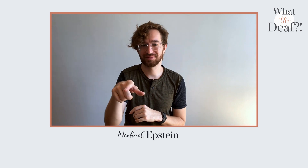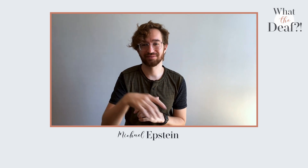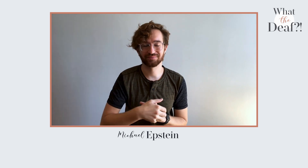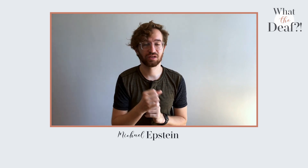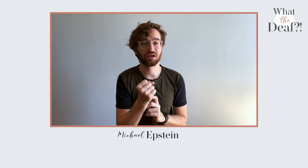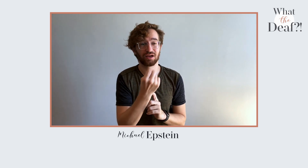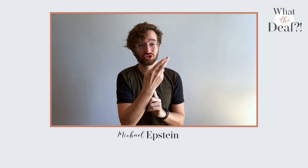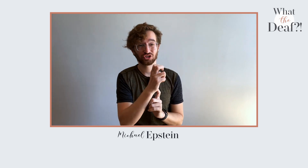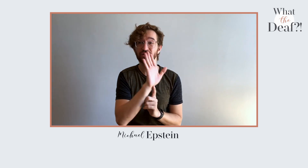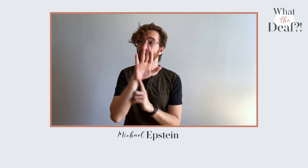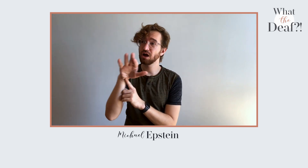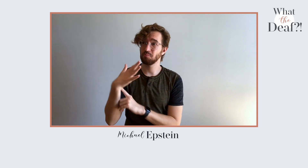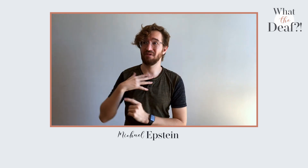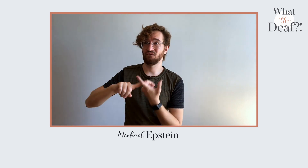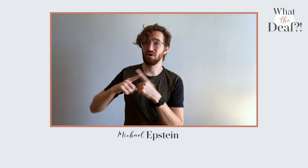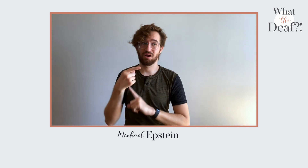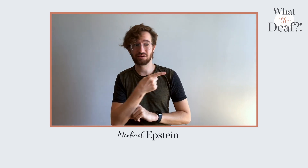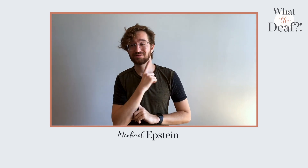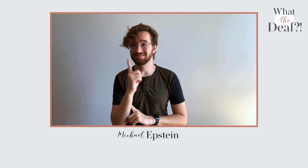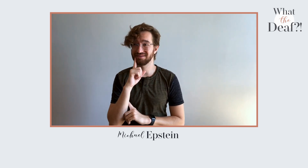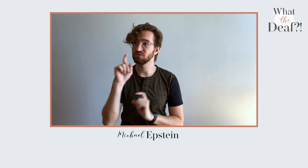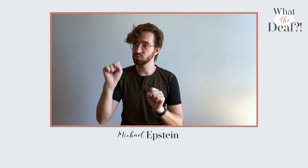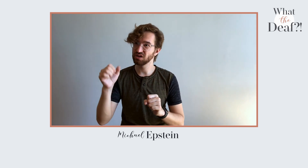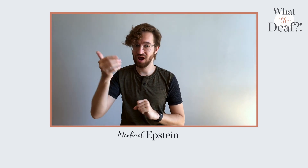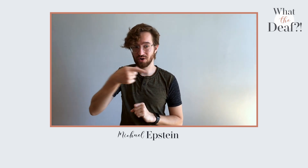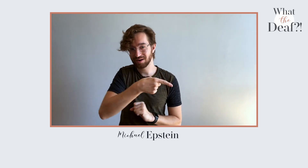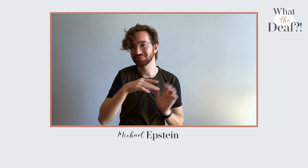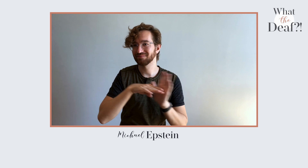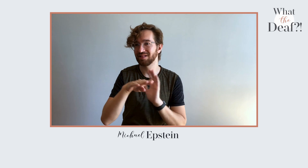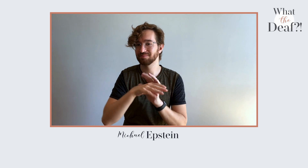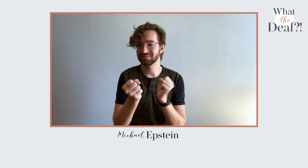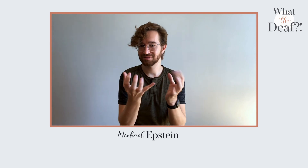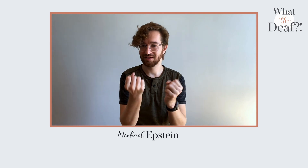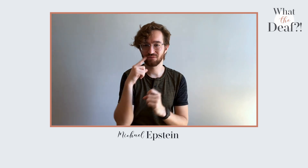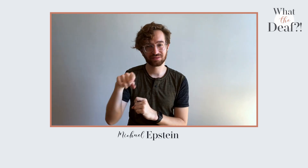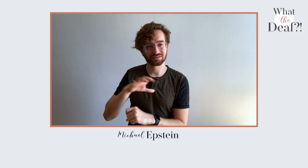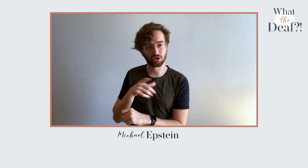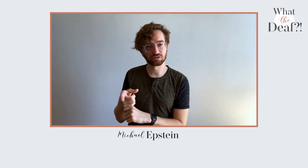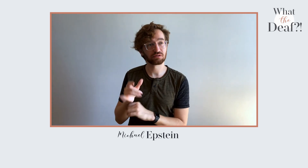And so she said, "Oh, well, I'm friends with this deaf person, Troy. You should hire him to develop sign for these characters."